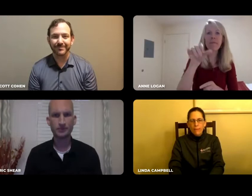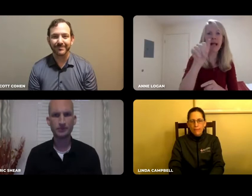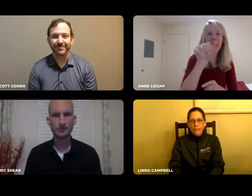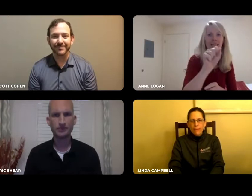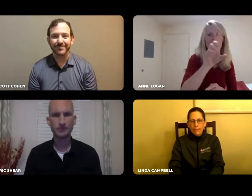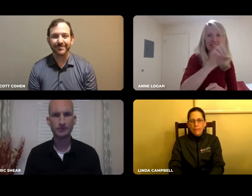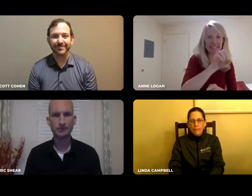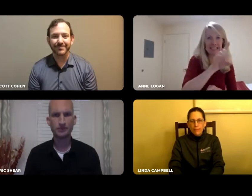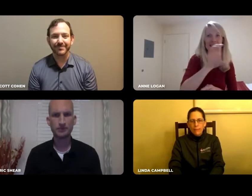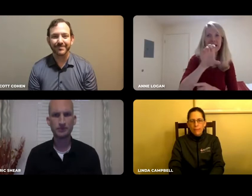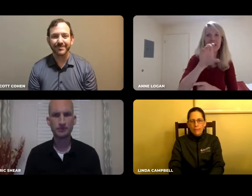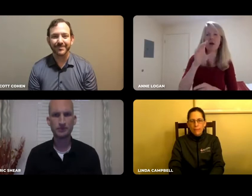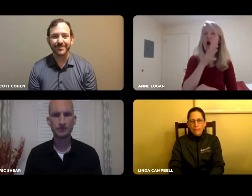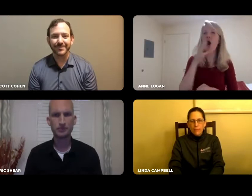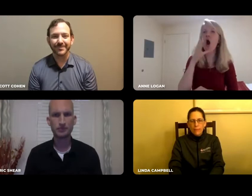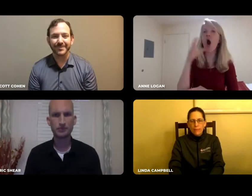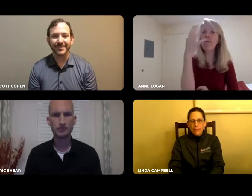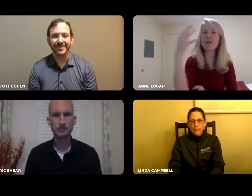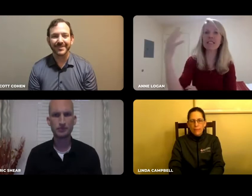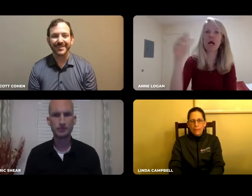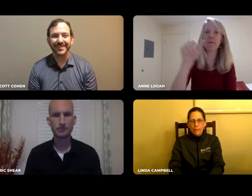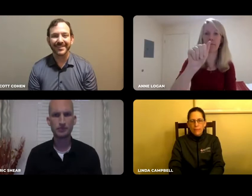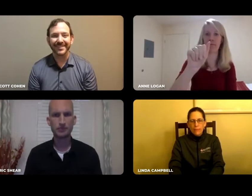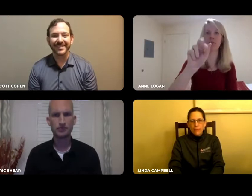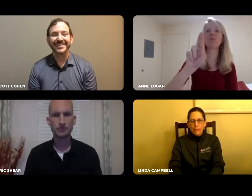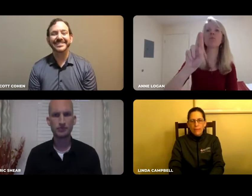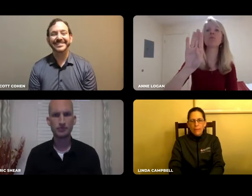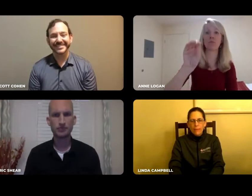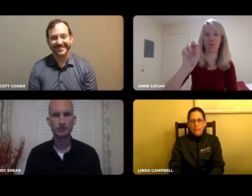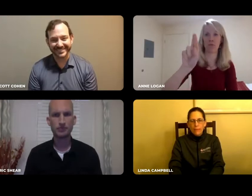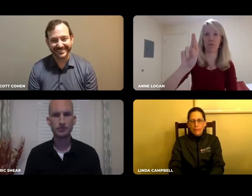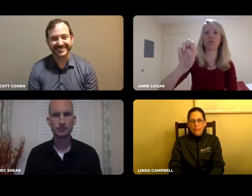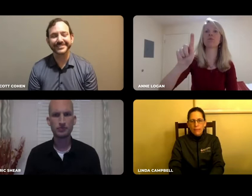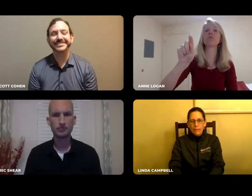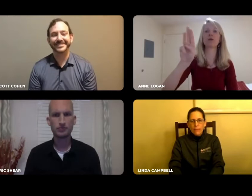in Washington District of Columbia. It was BEAUTIFUL.